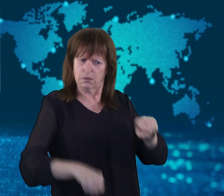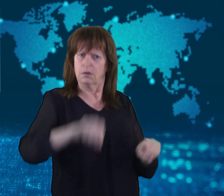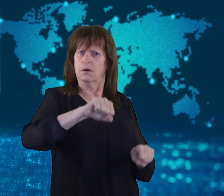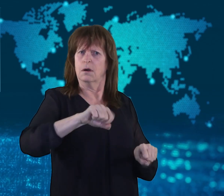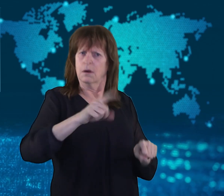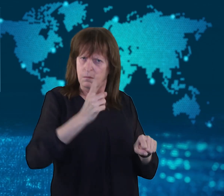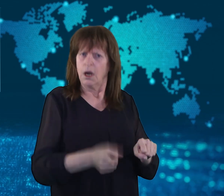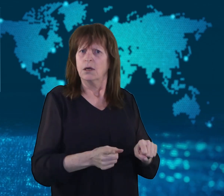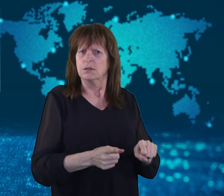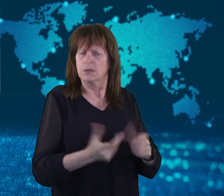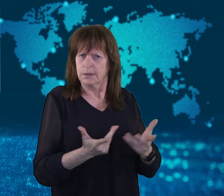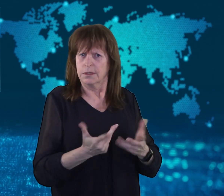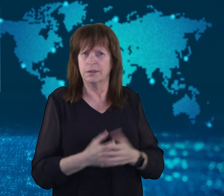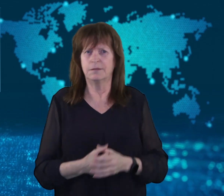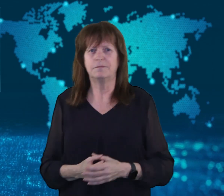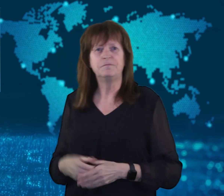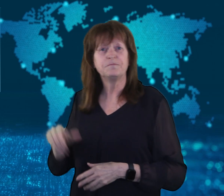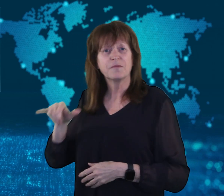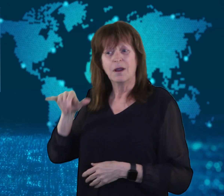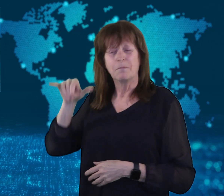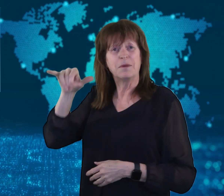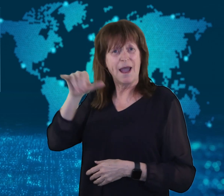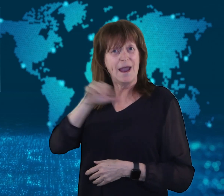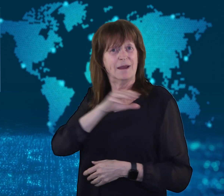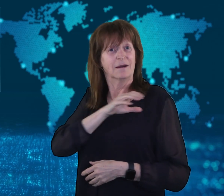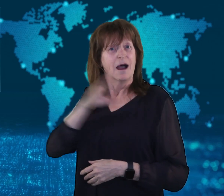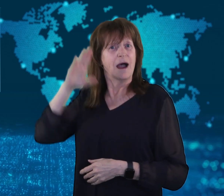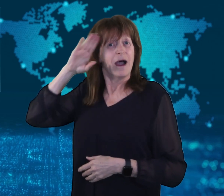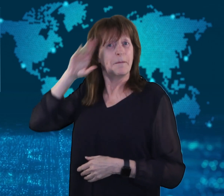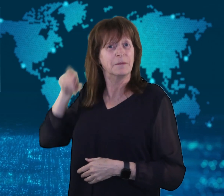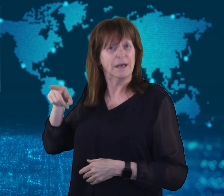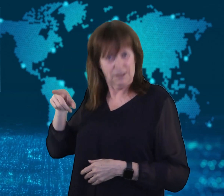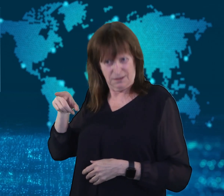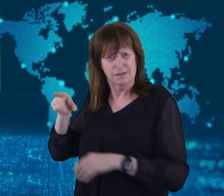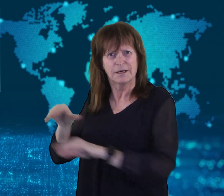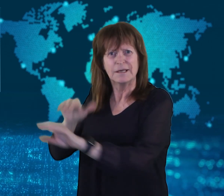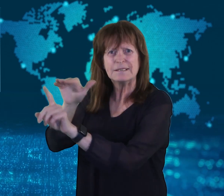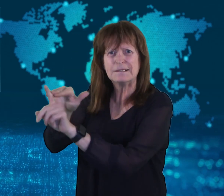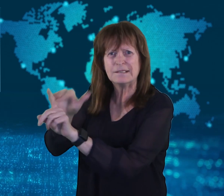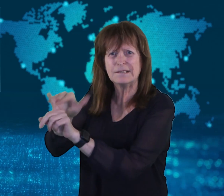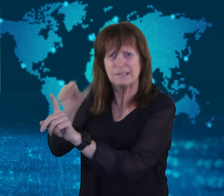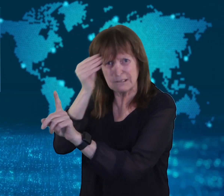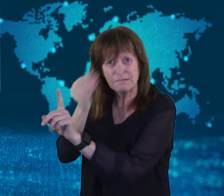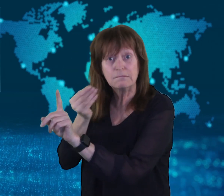The plane's captain was notified.